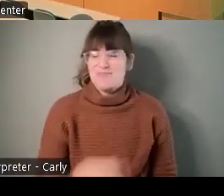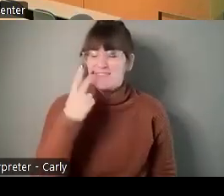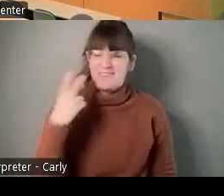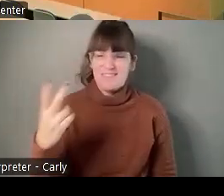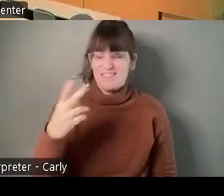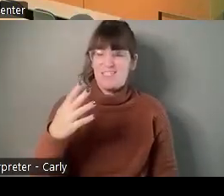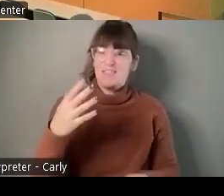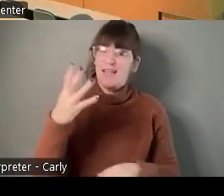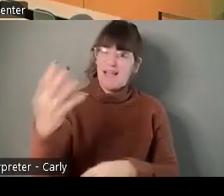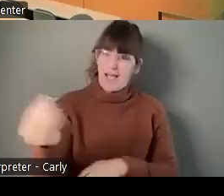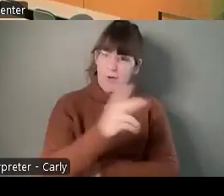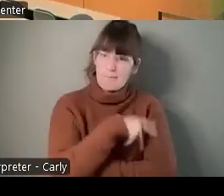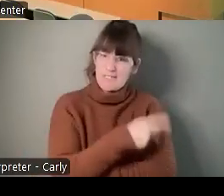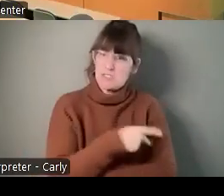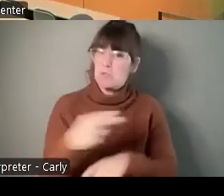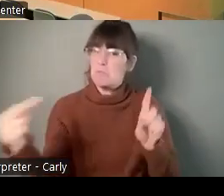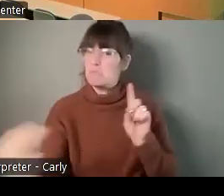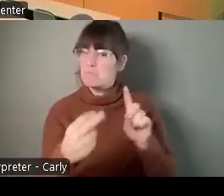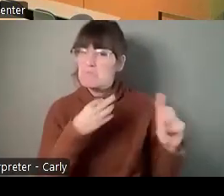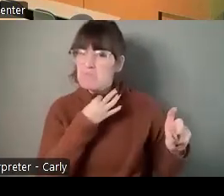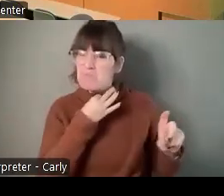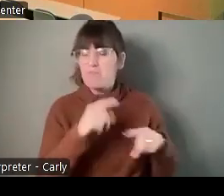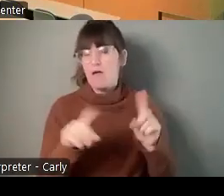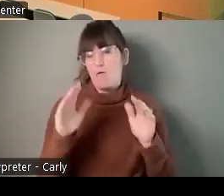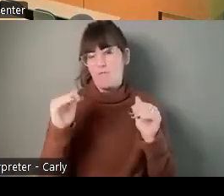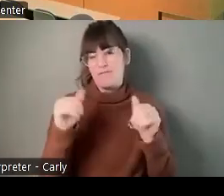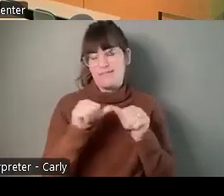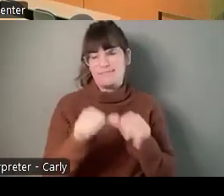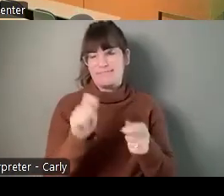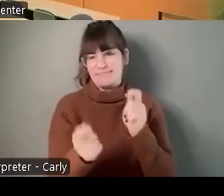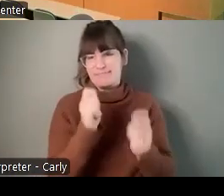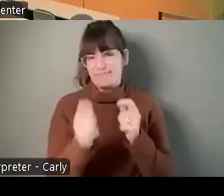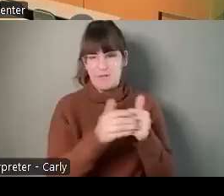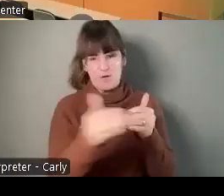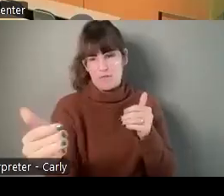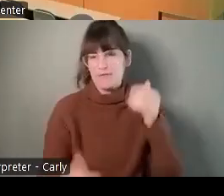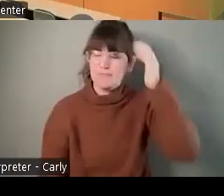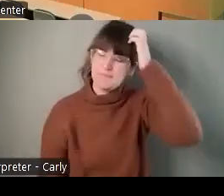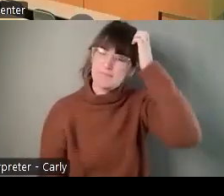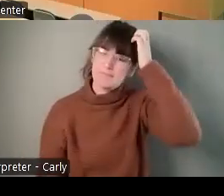But the hope is that they're continuing to edit it ongoing. Excellent. I think I would just build on